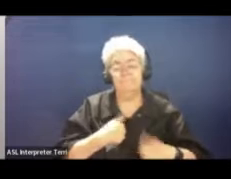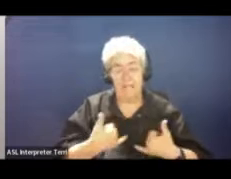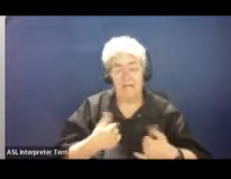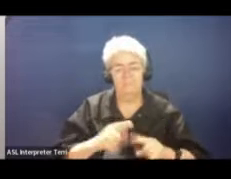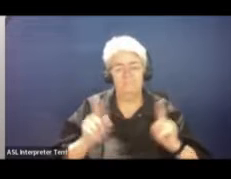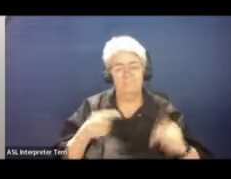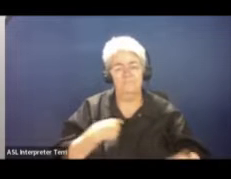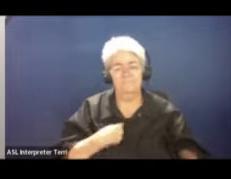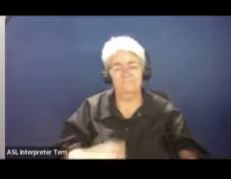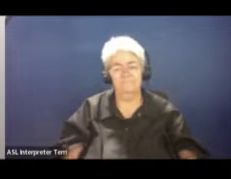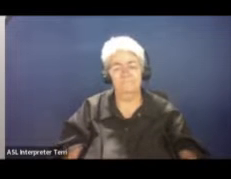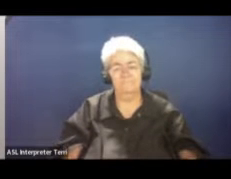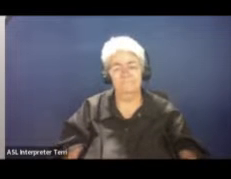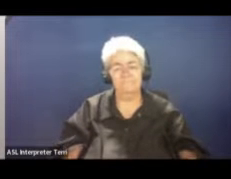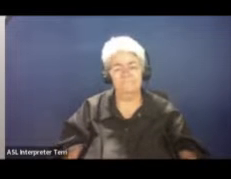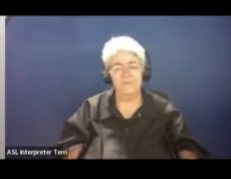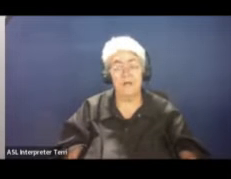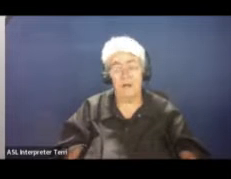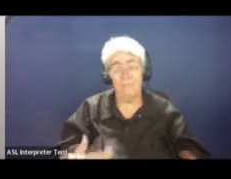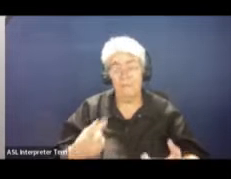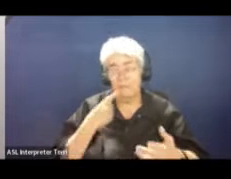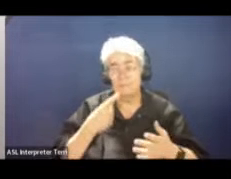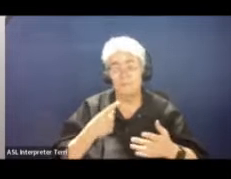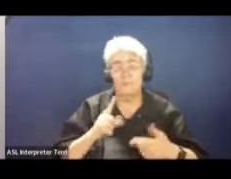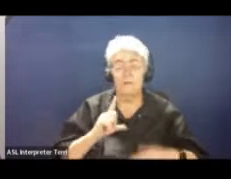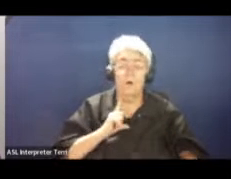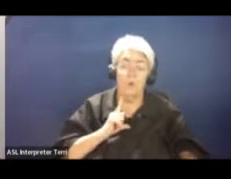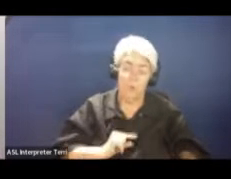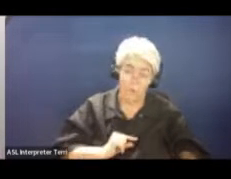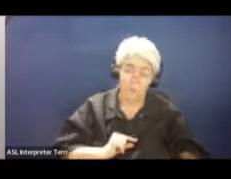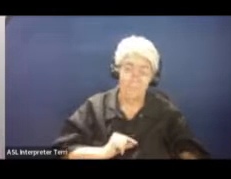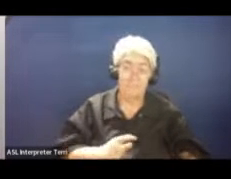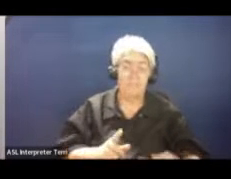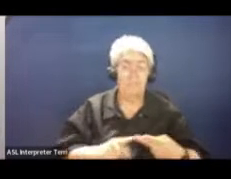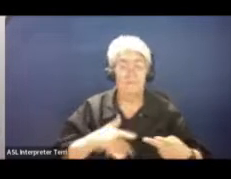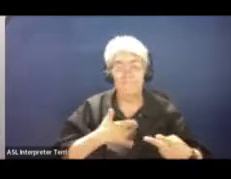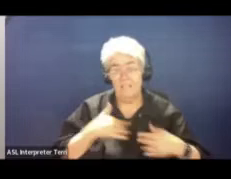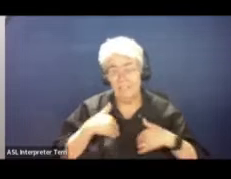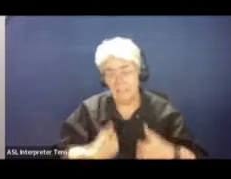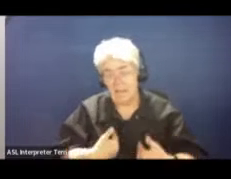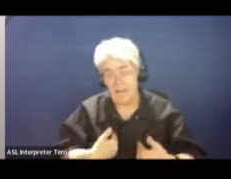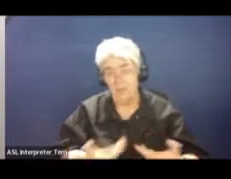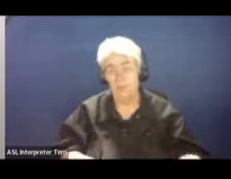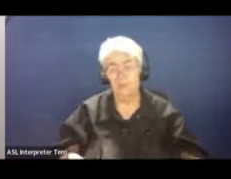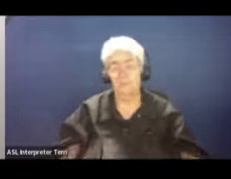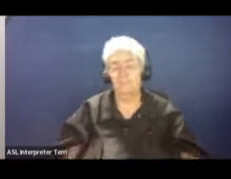show like some moments of low self esteem, feeling tired. This is just difficult information to